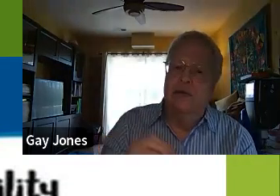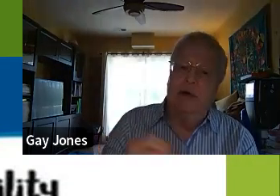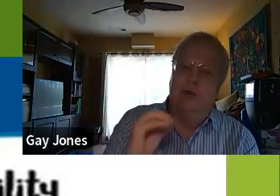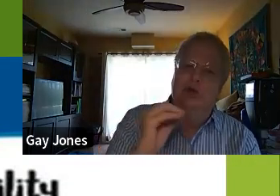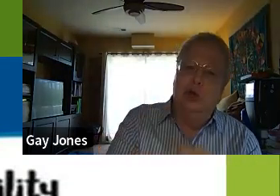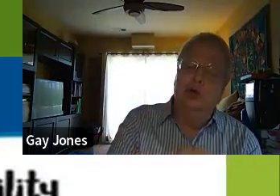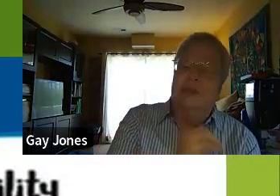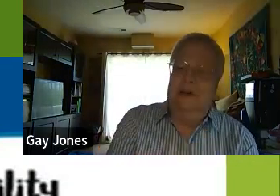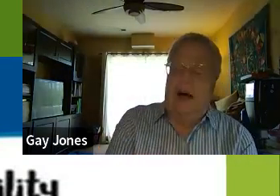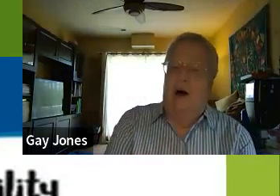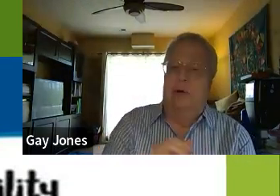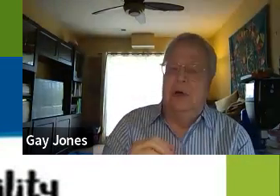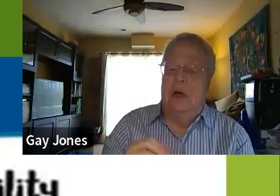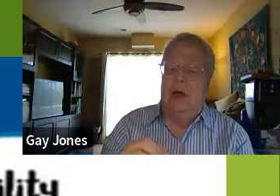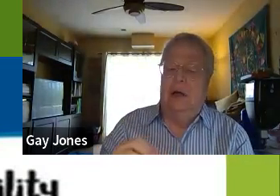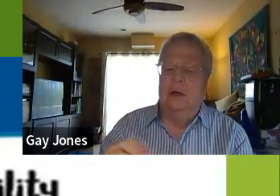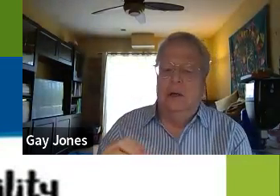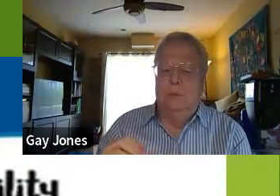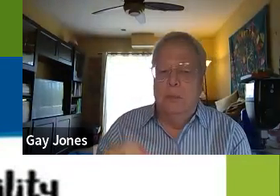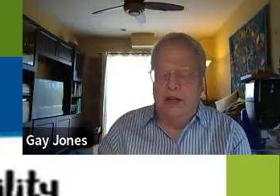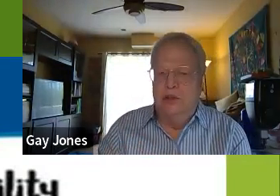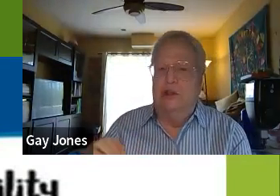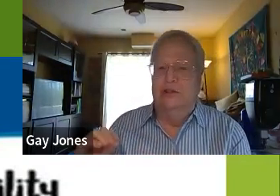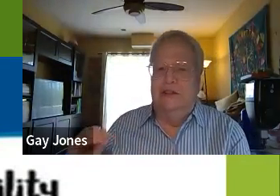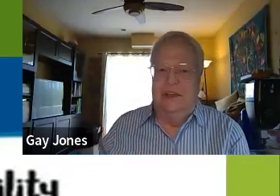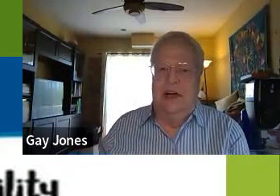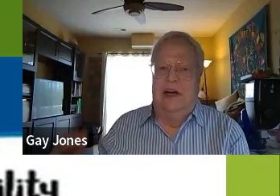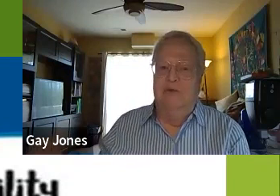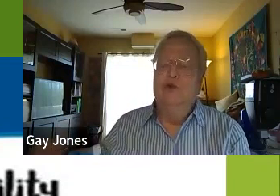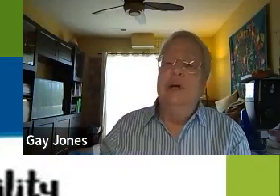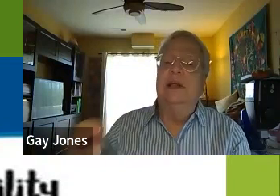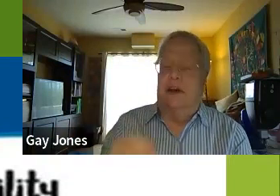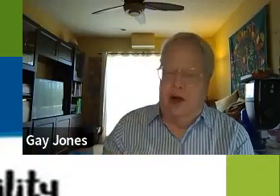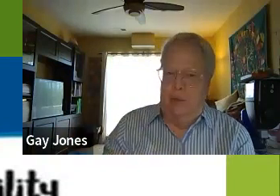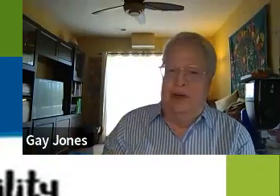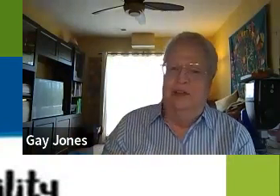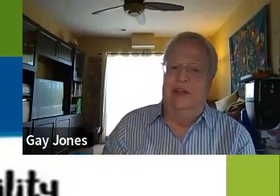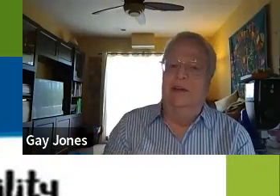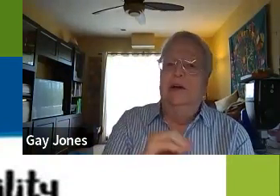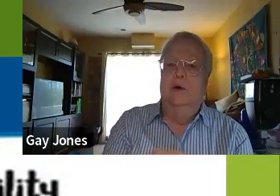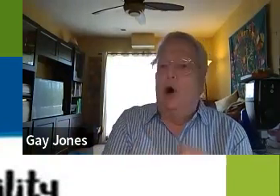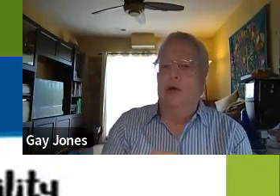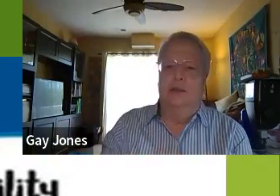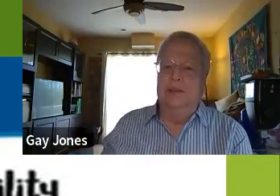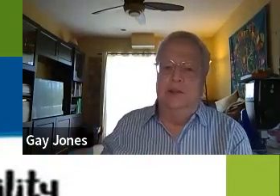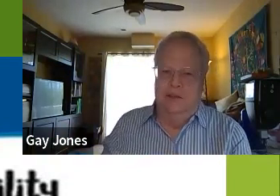And even if you do send out a message to say, if you need an accommodation, call such and